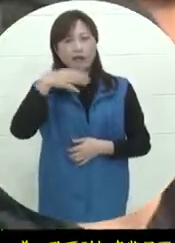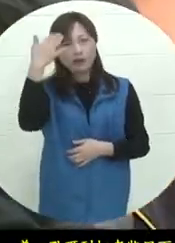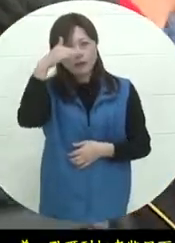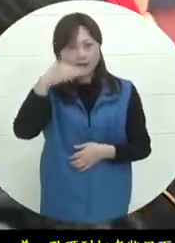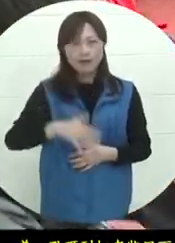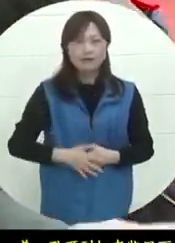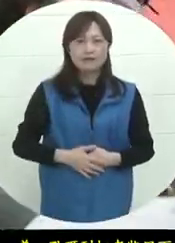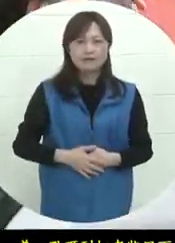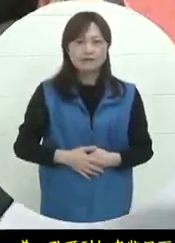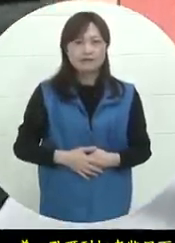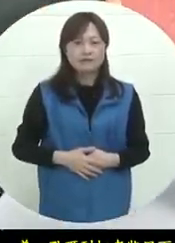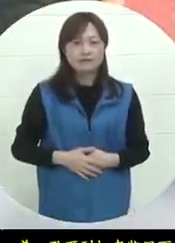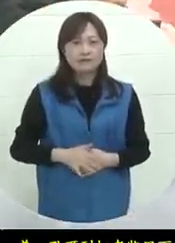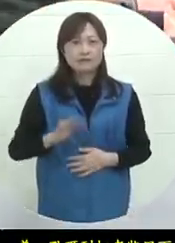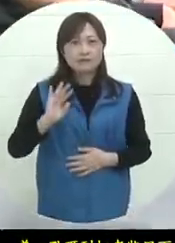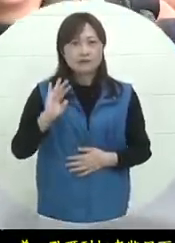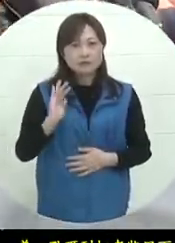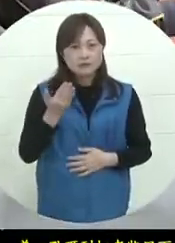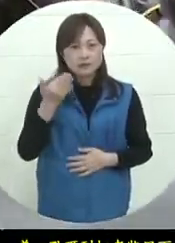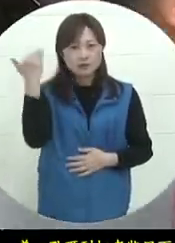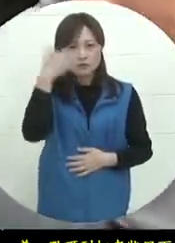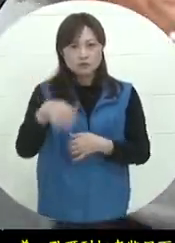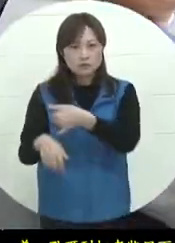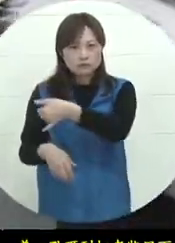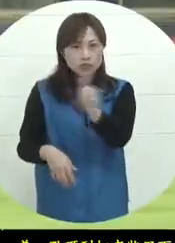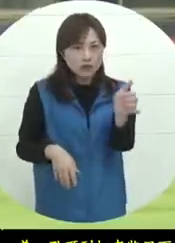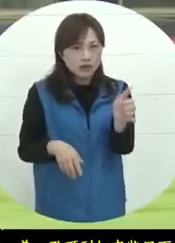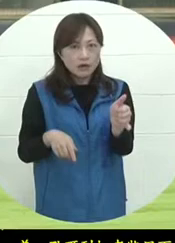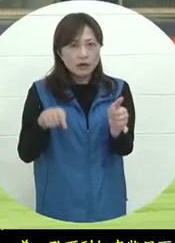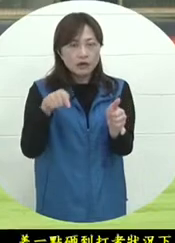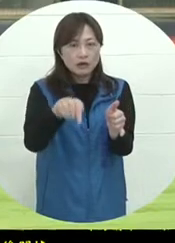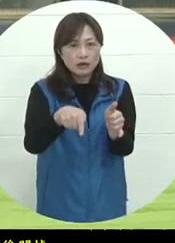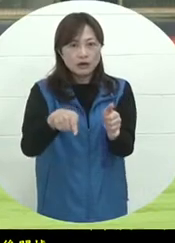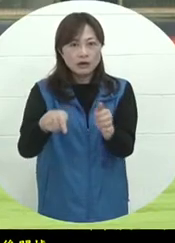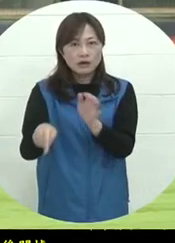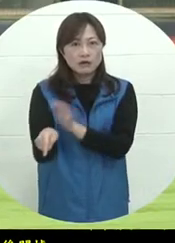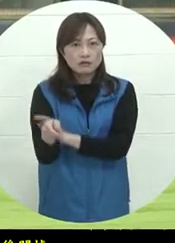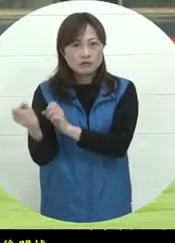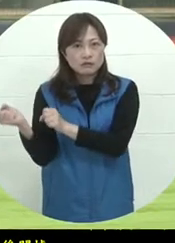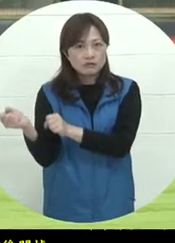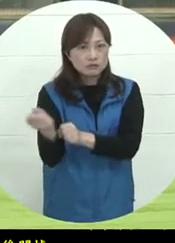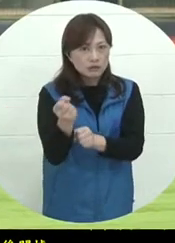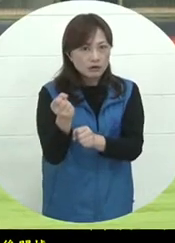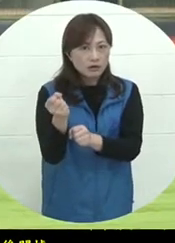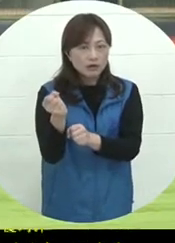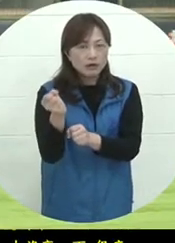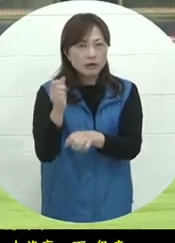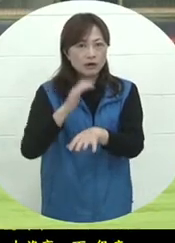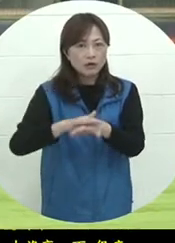hurt. But the problem is that the sudden fall of a pleat in the right batting area will affect the catcher’s catch